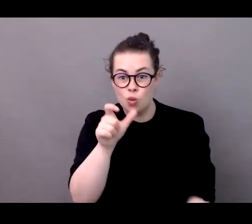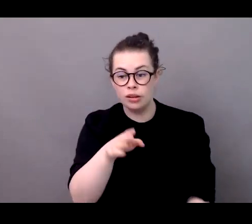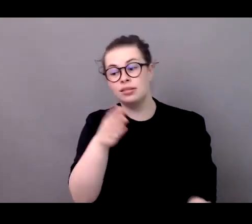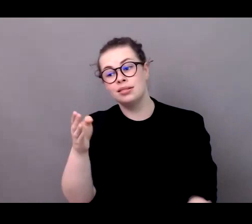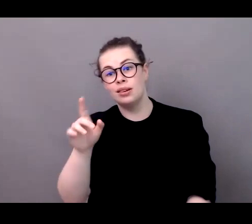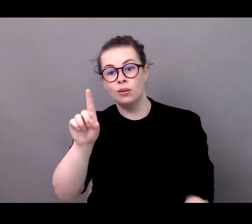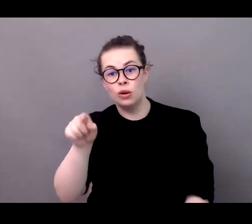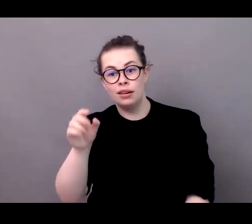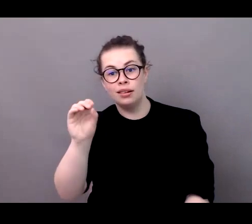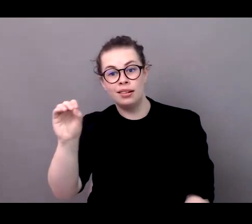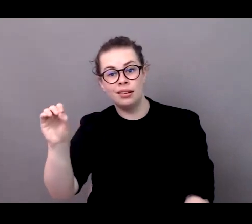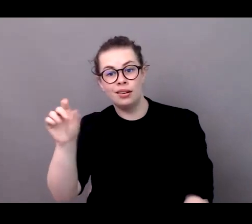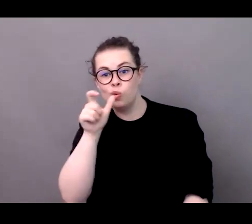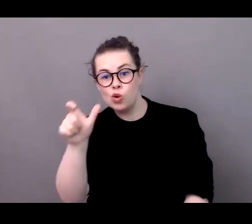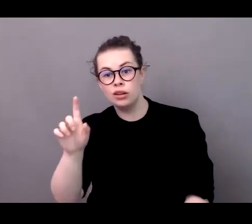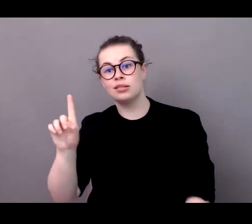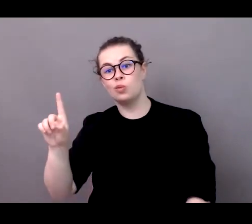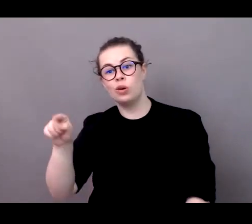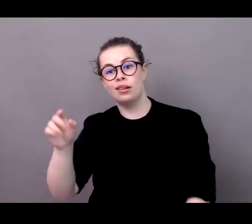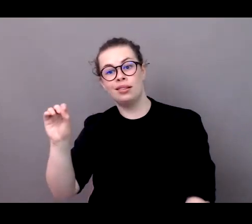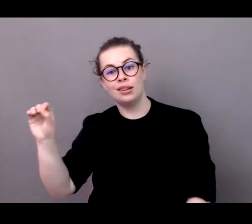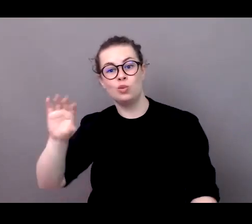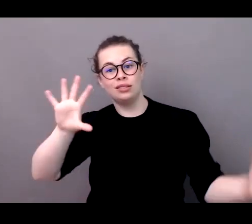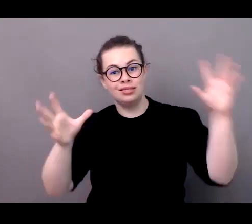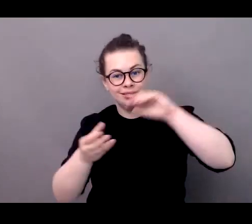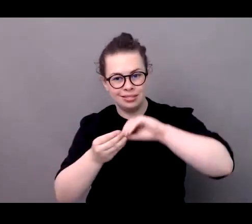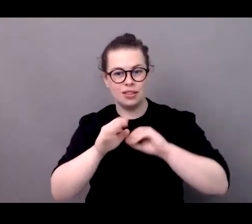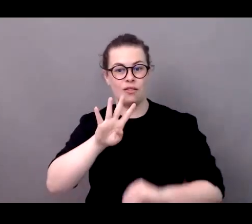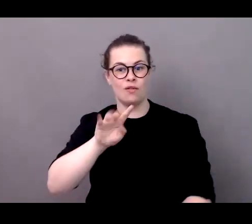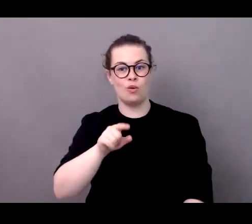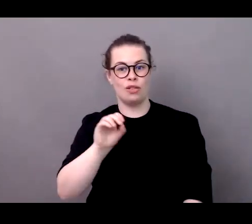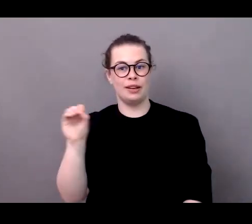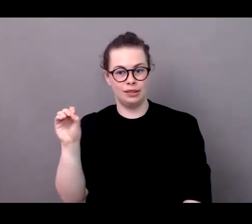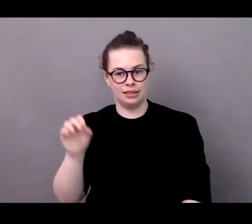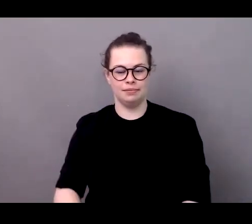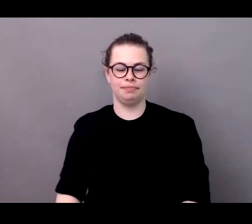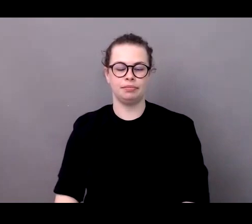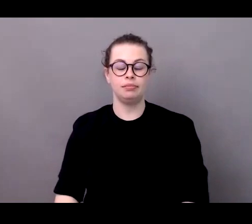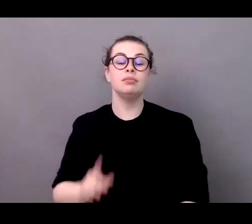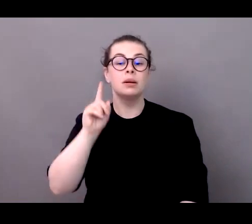information about what a general comment tries to do, and the kind of tone we should be aiming